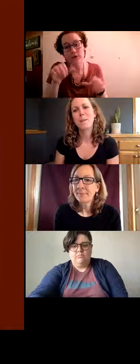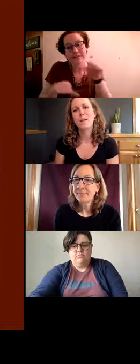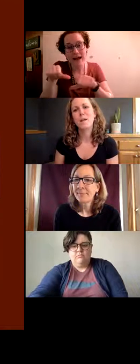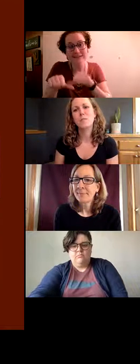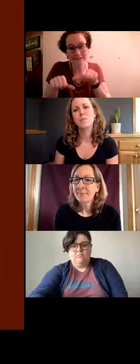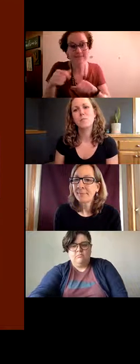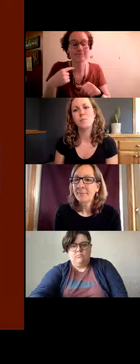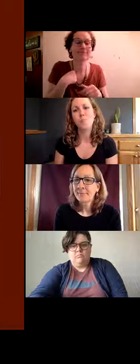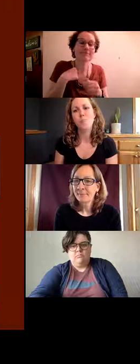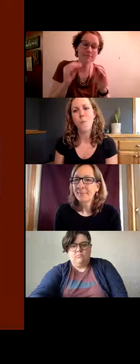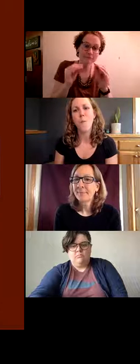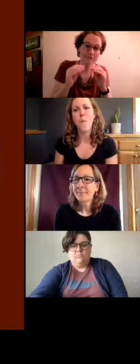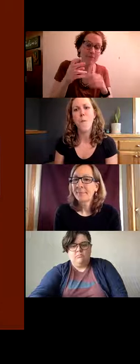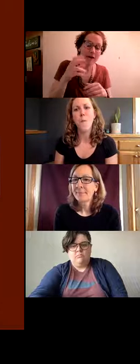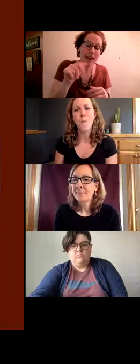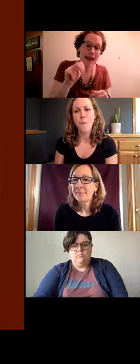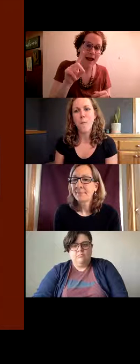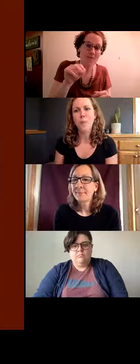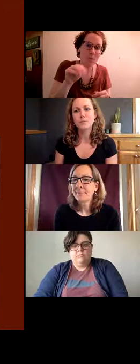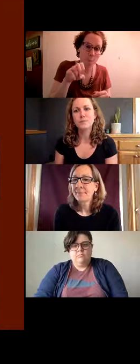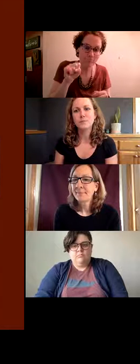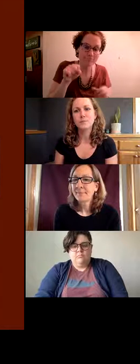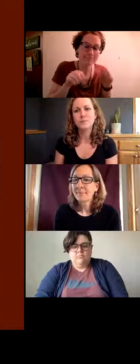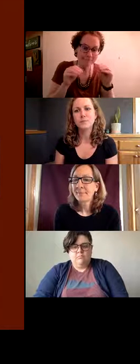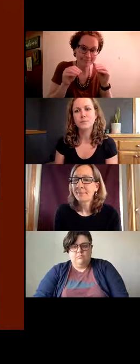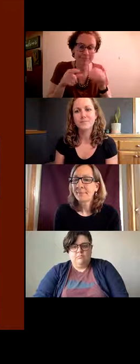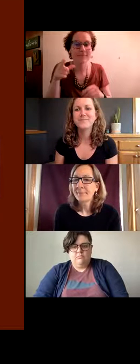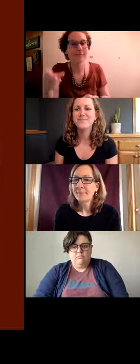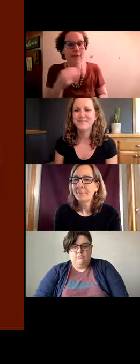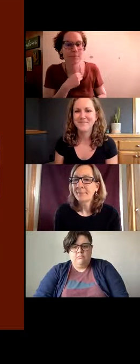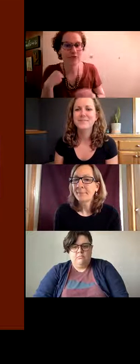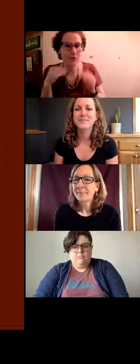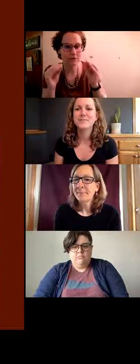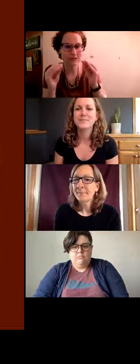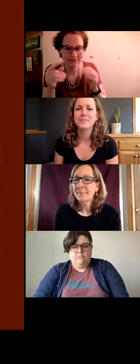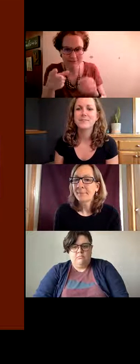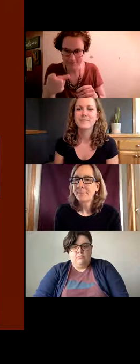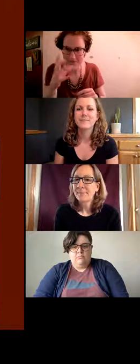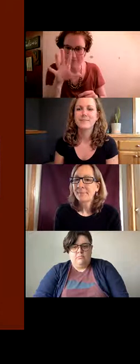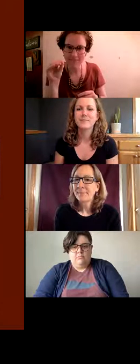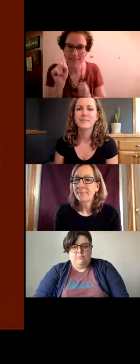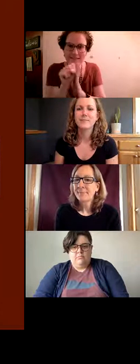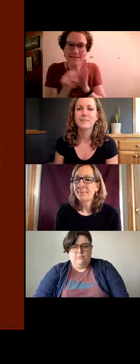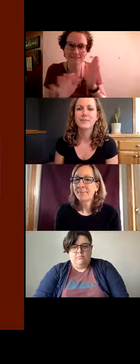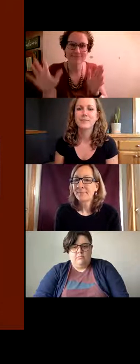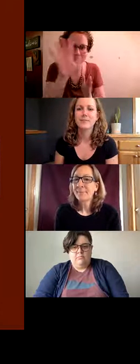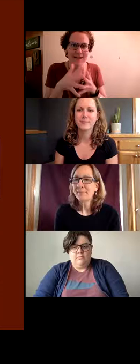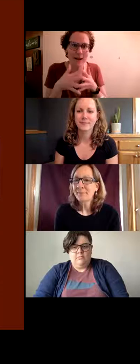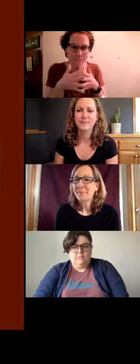and for science class, for example, when we're teaching about land formations in my class